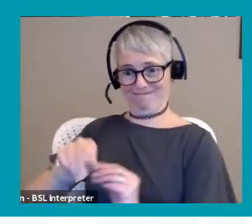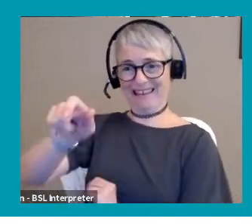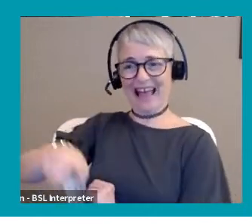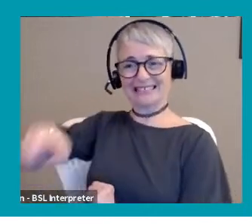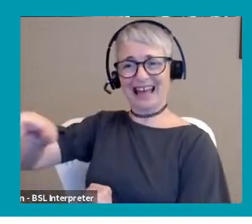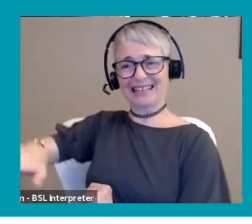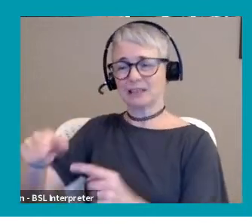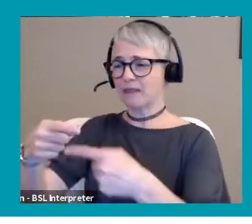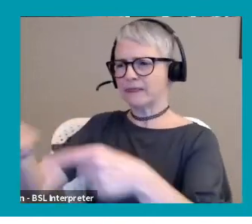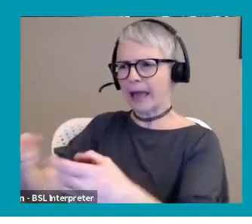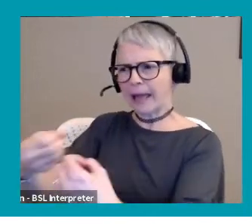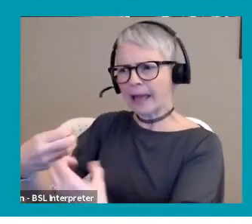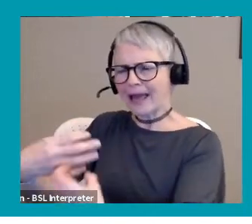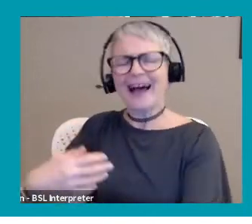find an employer that's disability friendly.